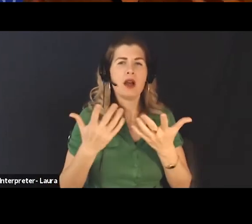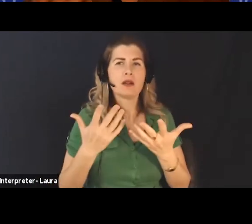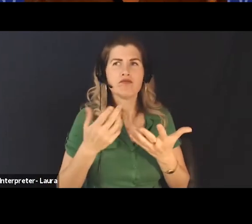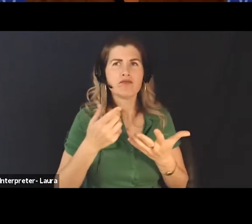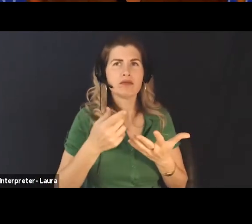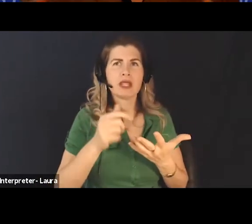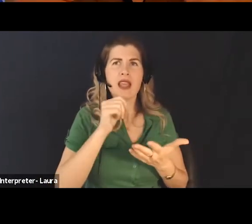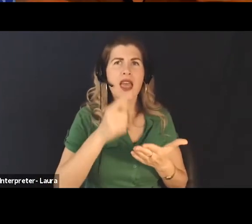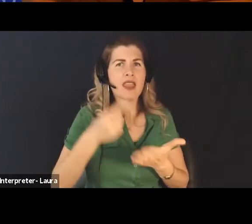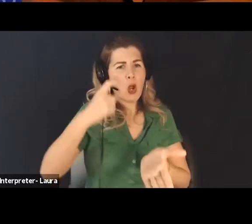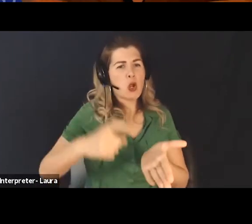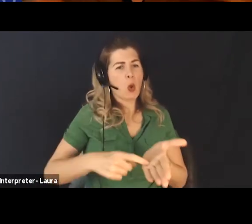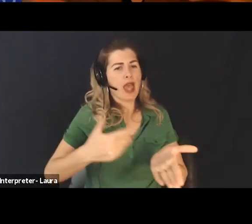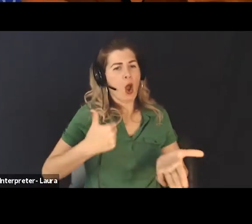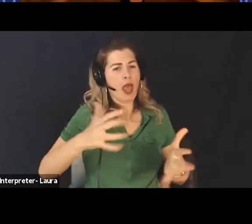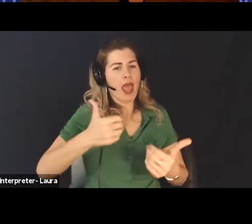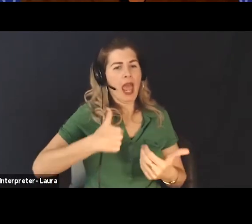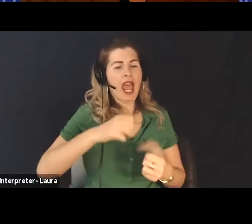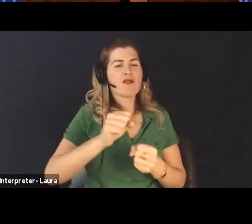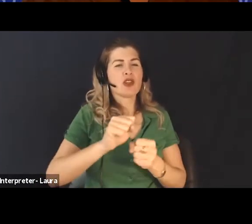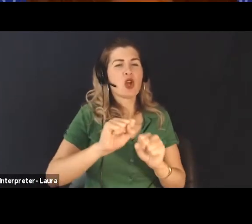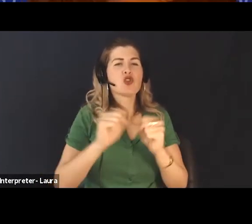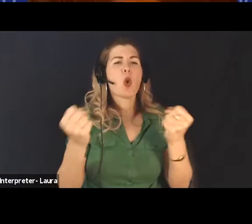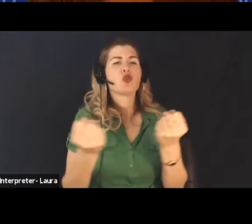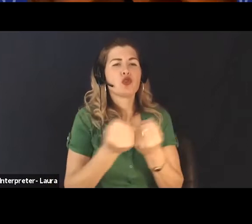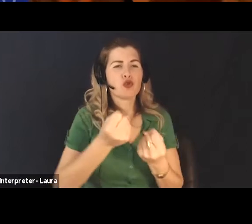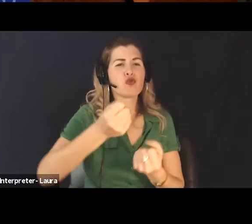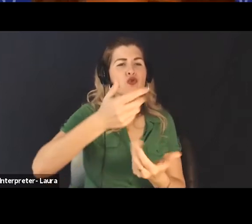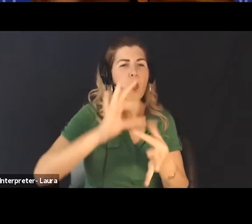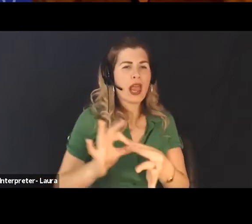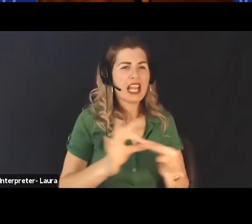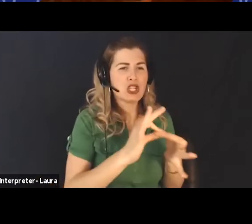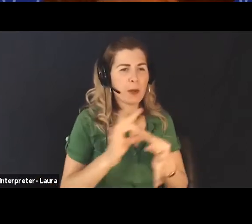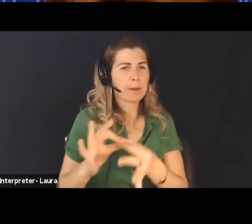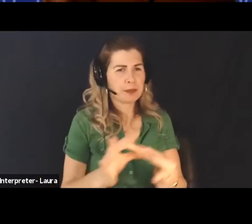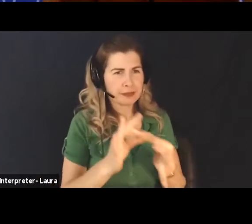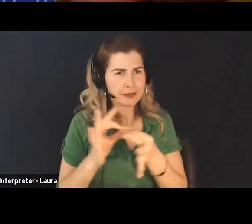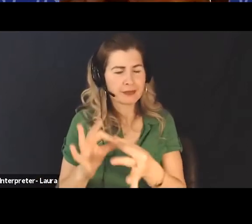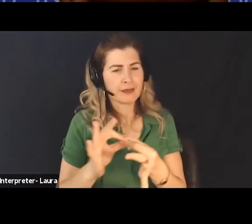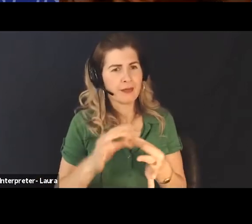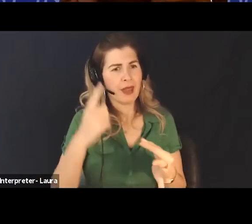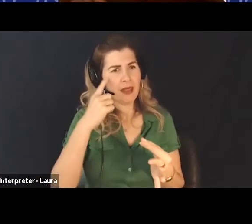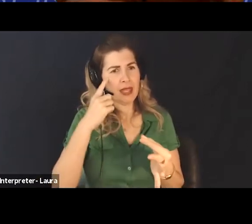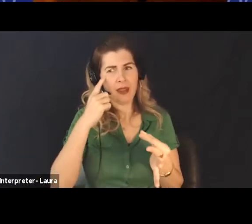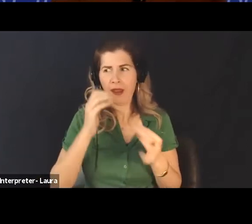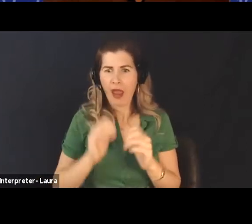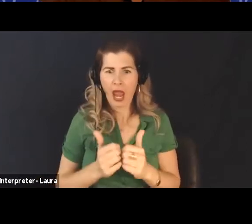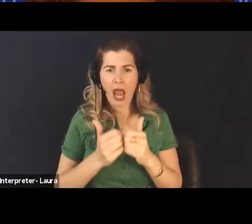already there and perhaps create new ways, easier ways, extended ways for those practices to develop which